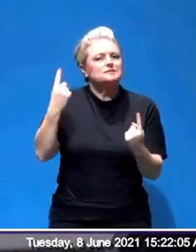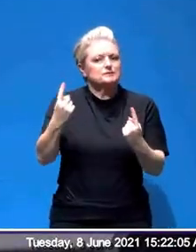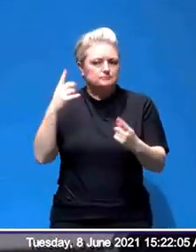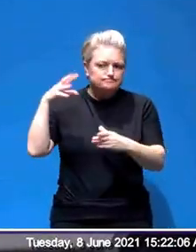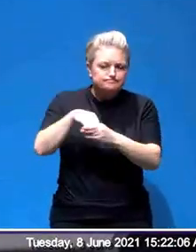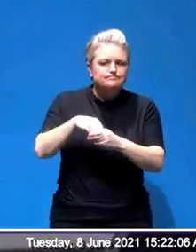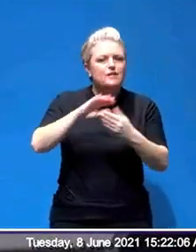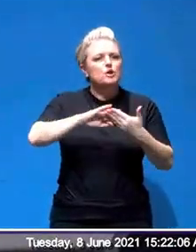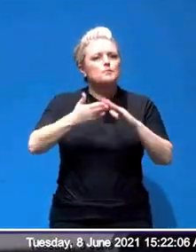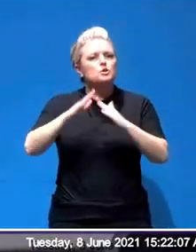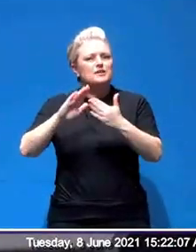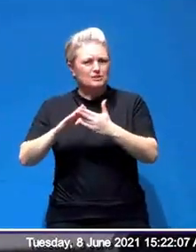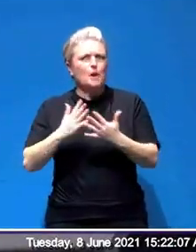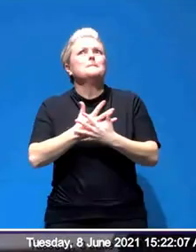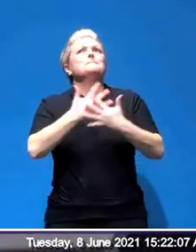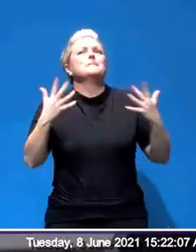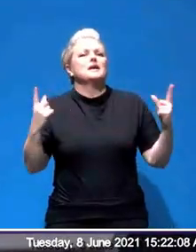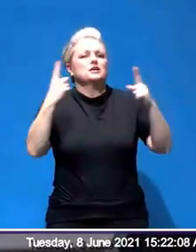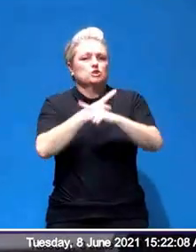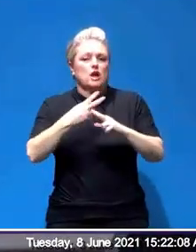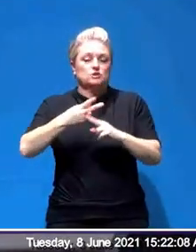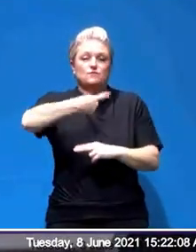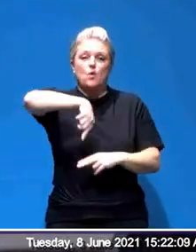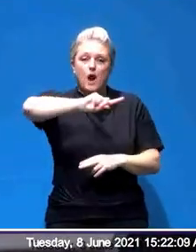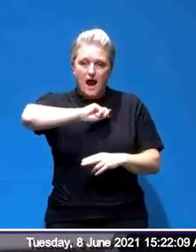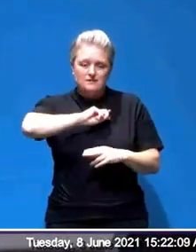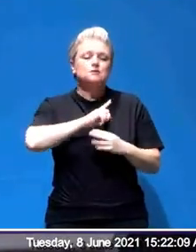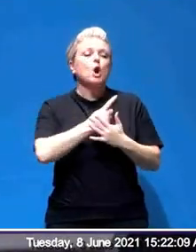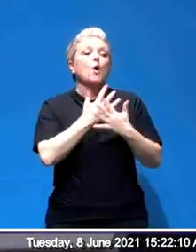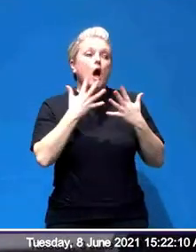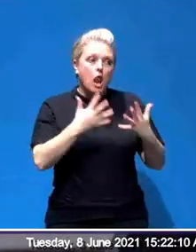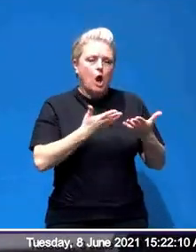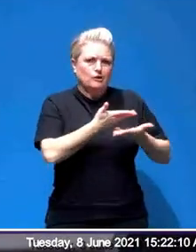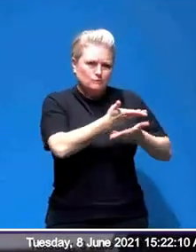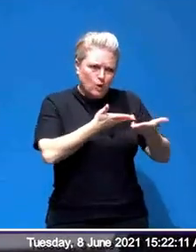So we had a number of conversations around --- around that and just staff attitude in general.